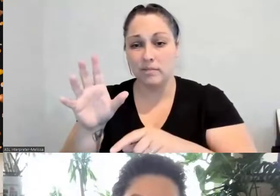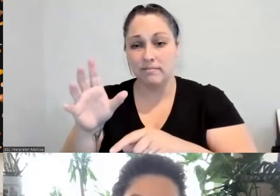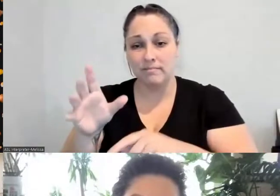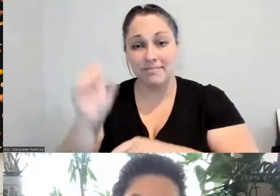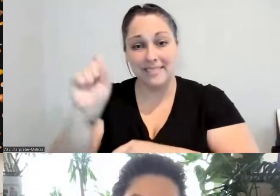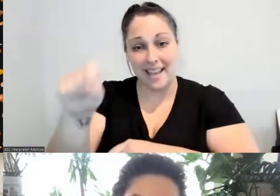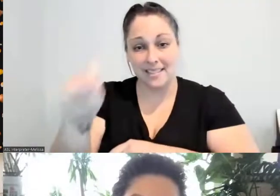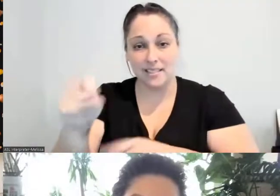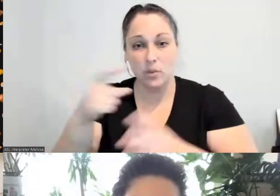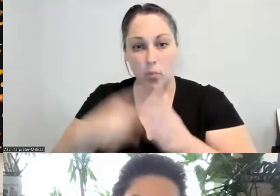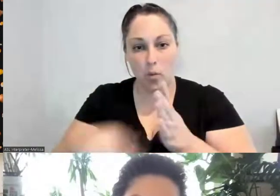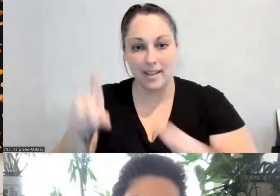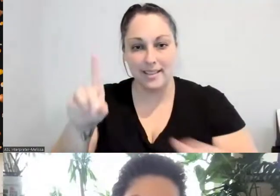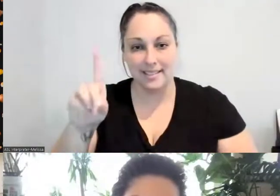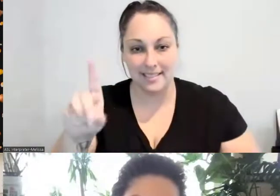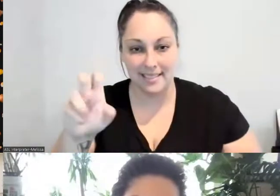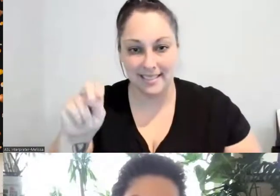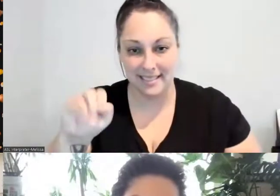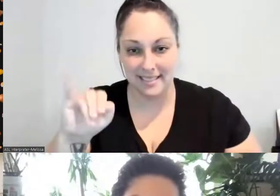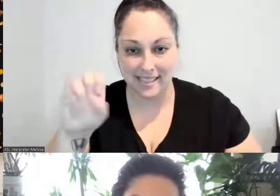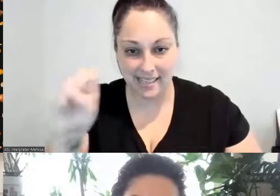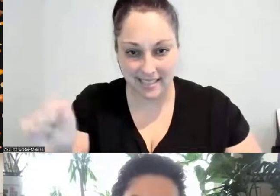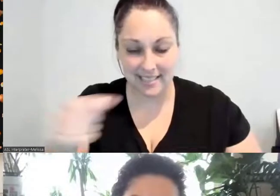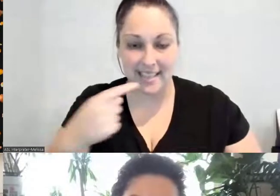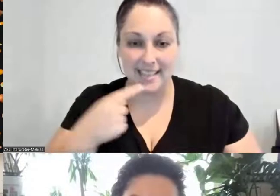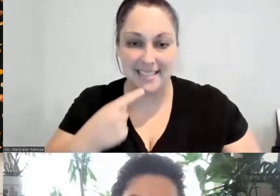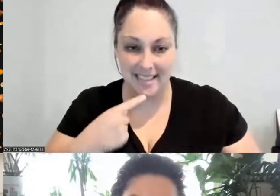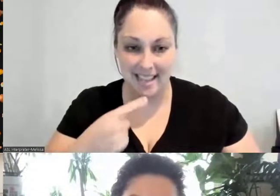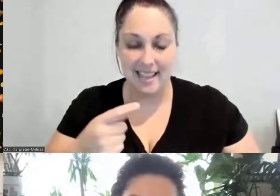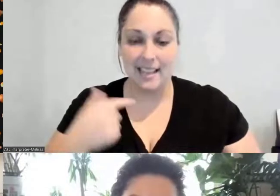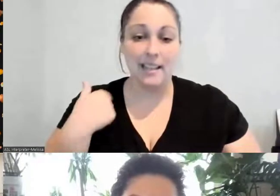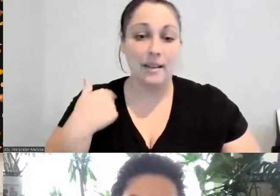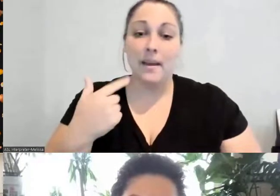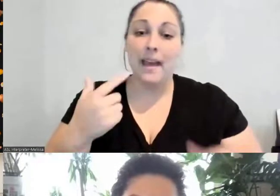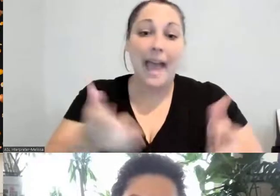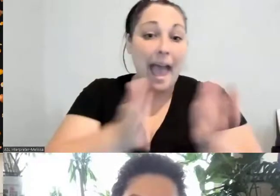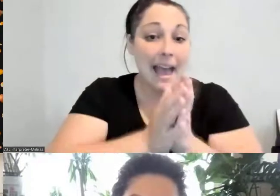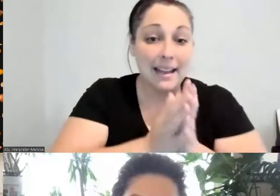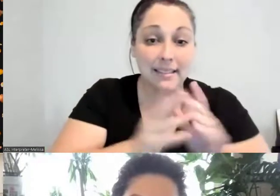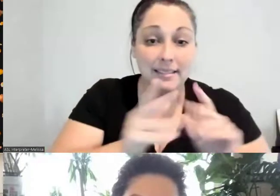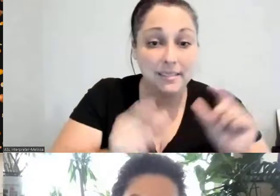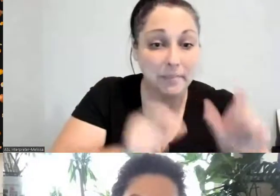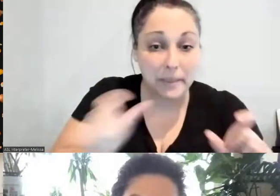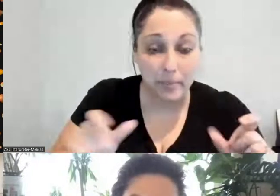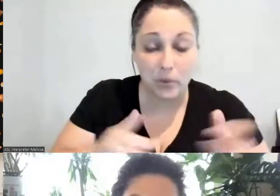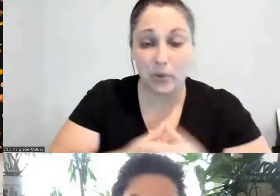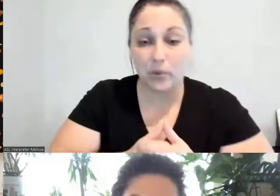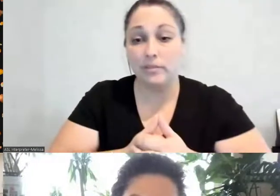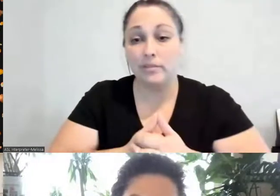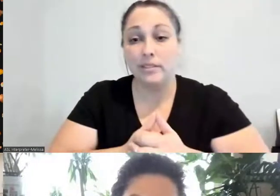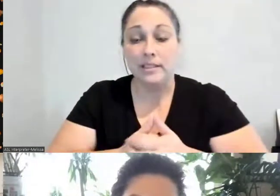Talk to people, as she said; right? We all have complex lives. We're all just trying to make it through this world as gently as